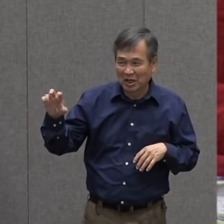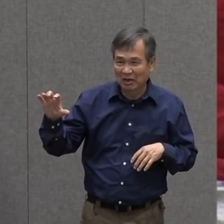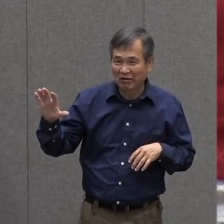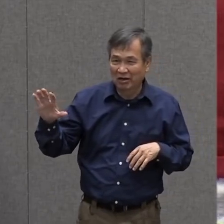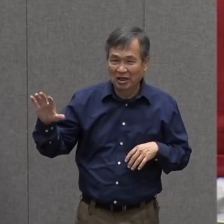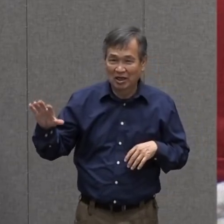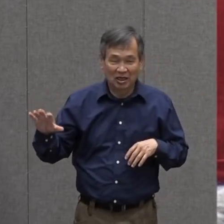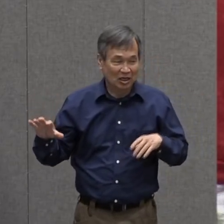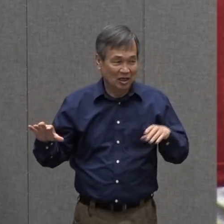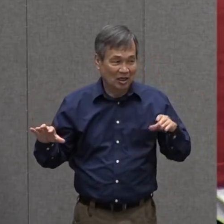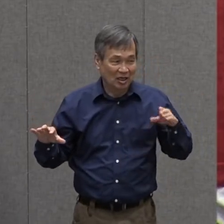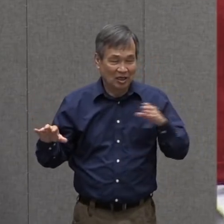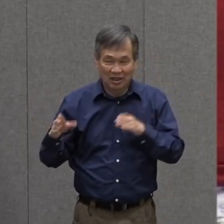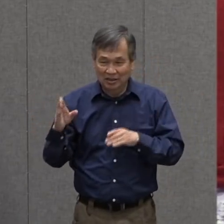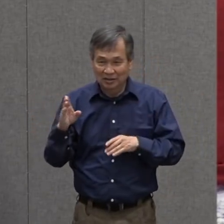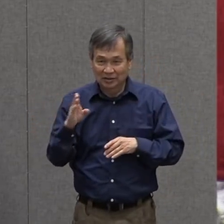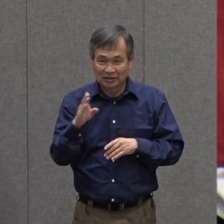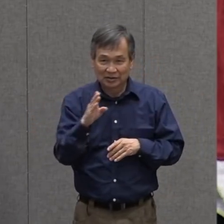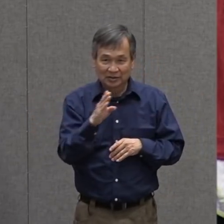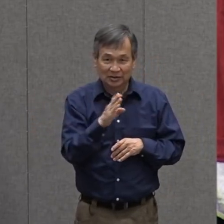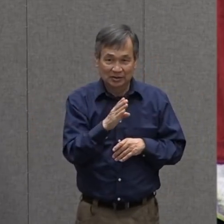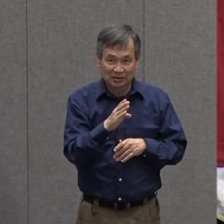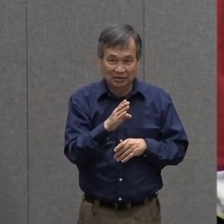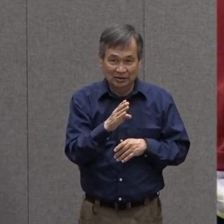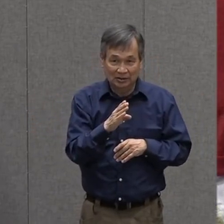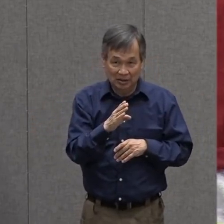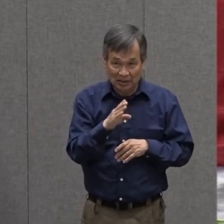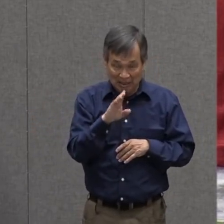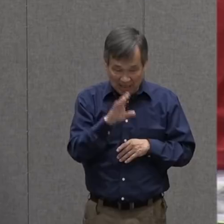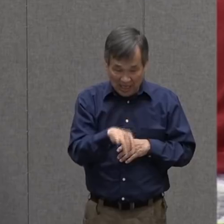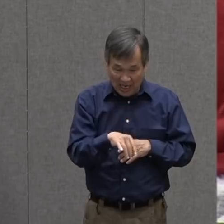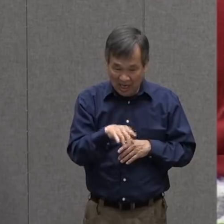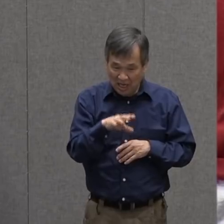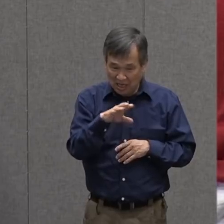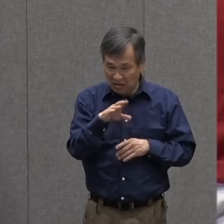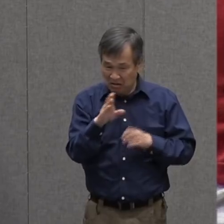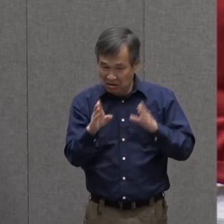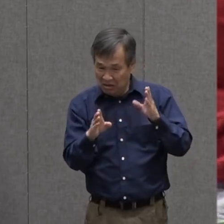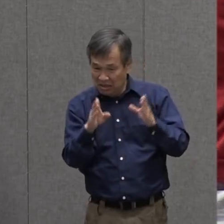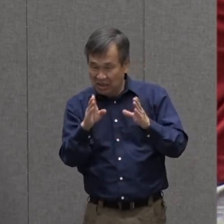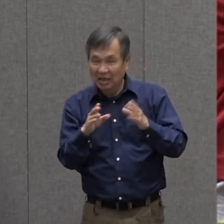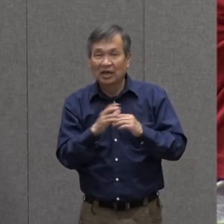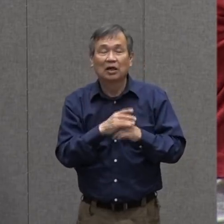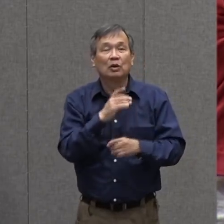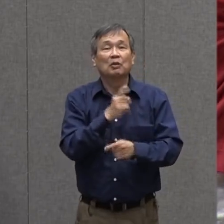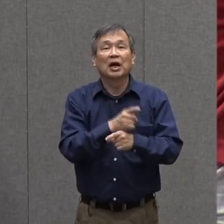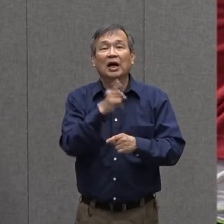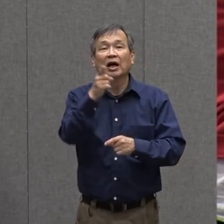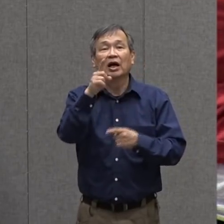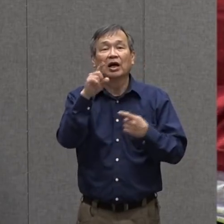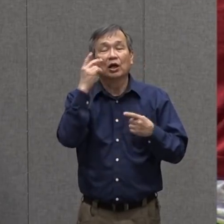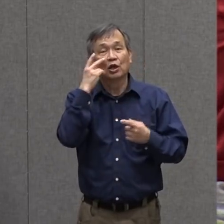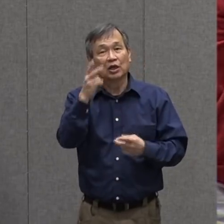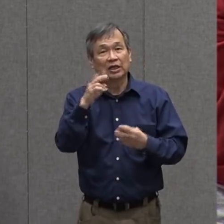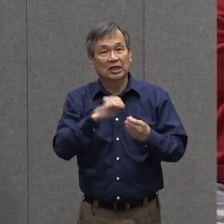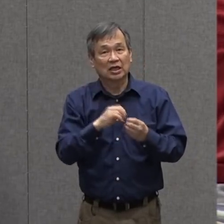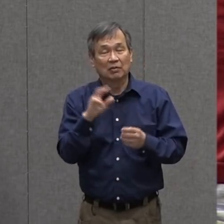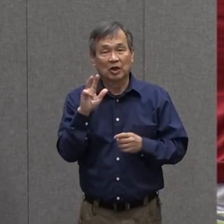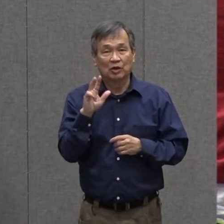Am I getting closer? Right here? I think you're right. Well, looking at that number 364,